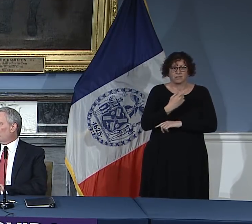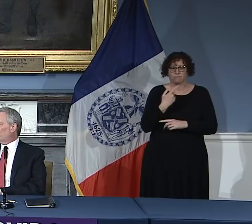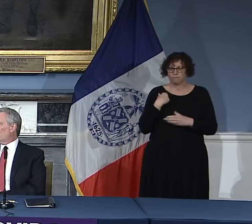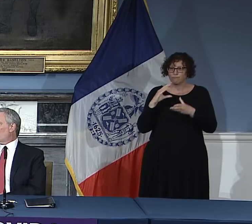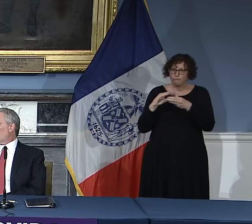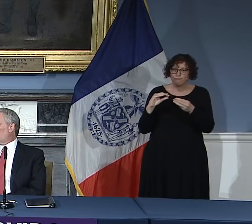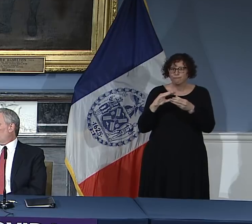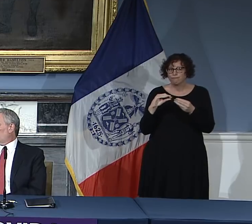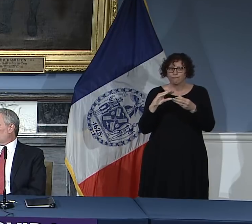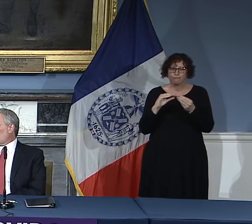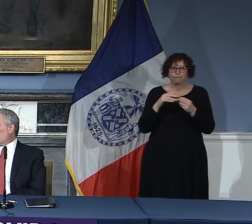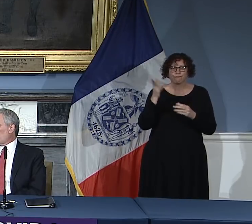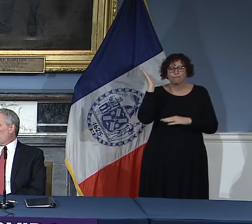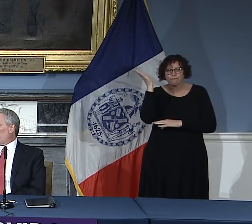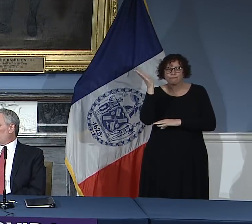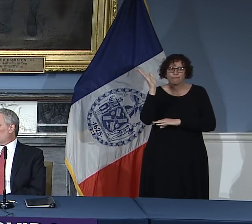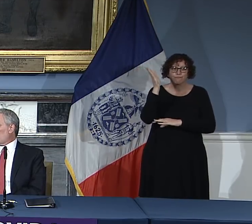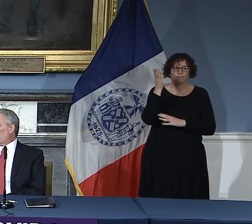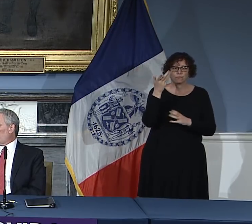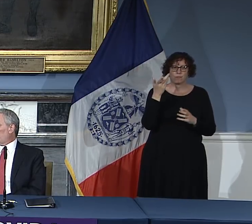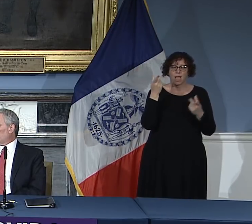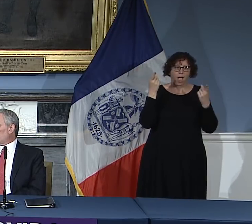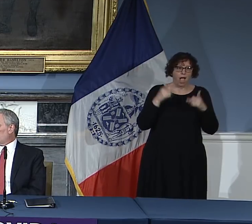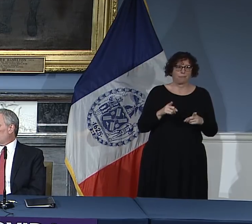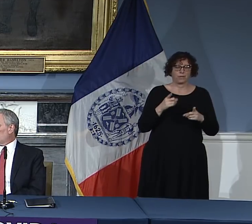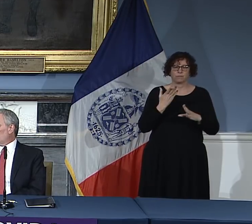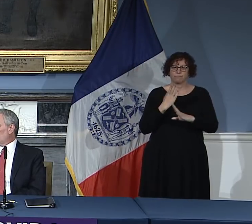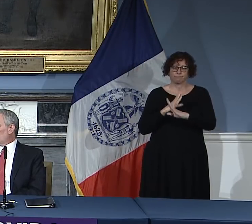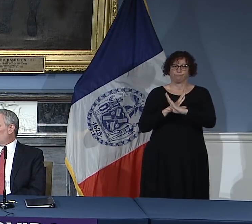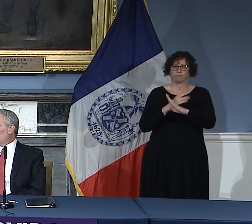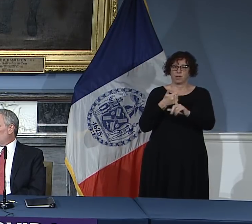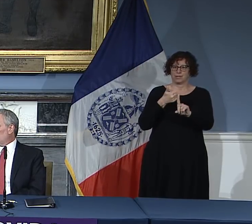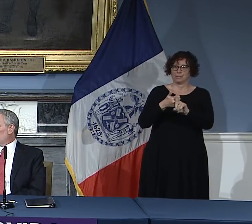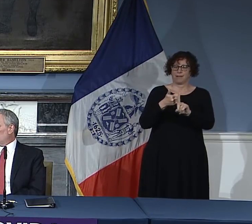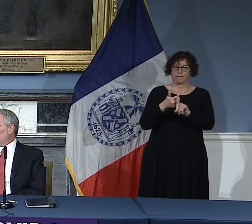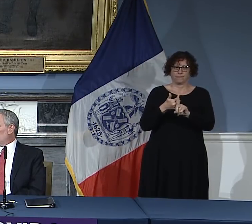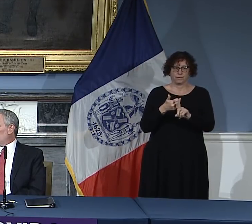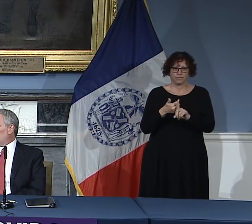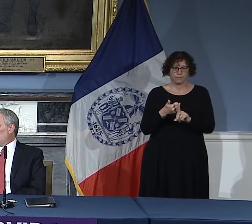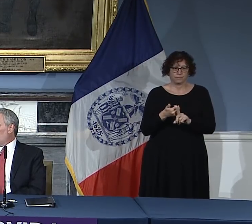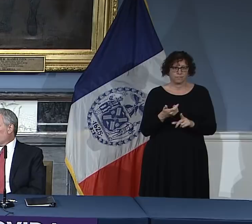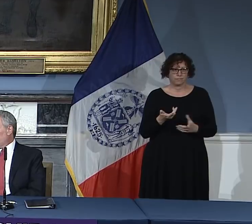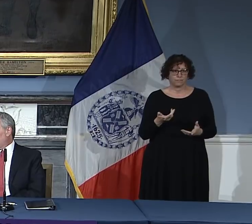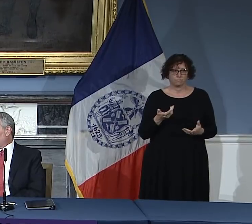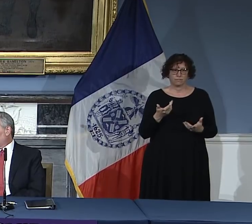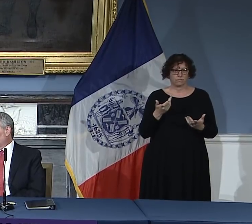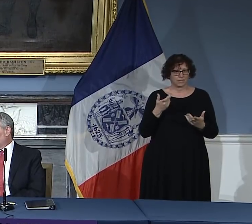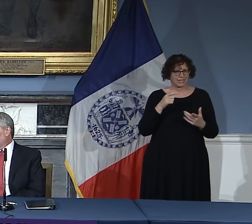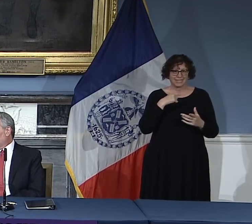HAVE BEEN CONVEYING MESSAGES TO NEW OYRKRSE AOBUTHO W THEY CAN PROTECT